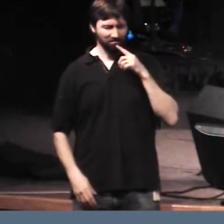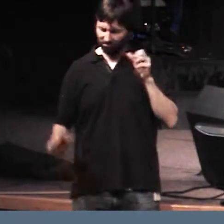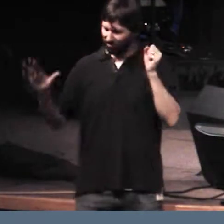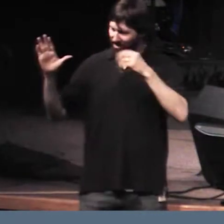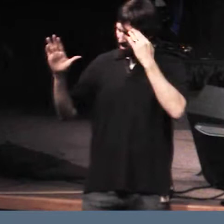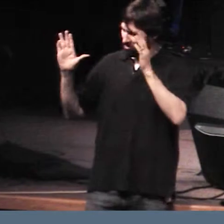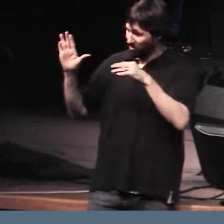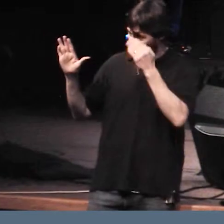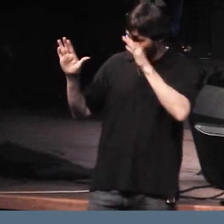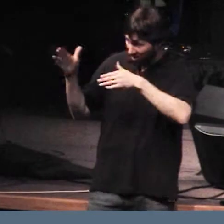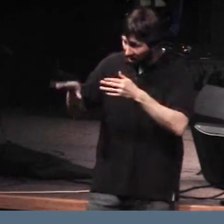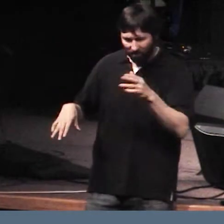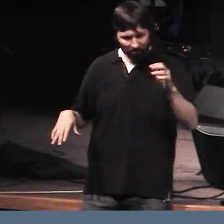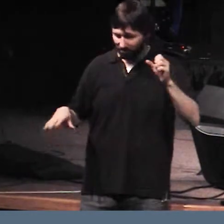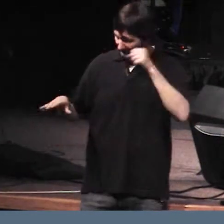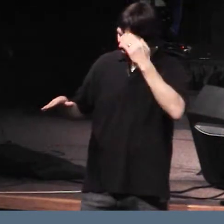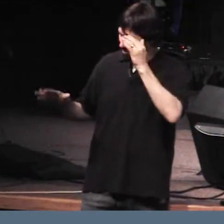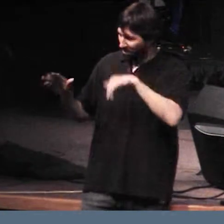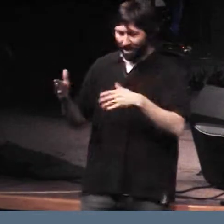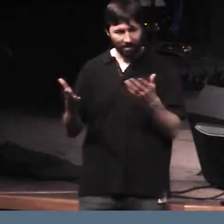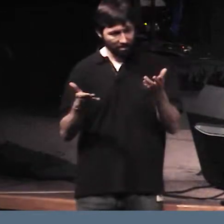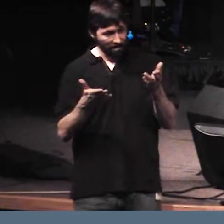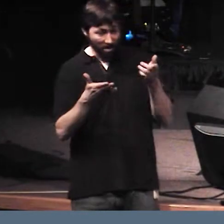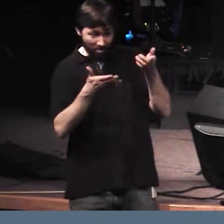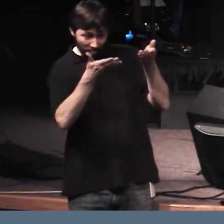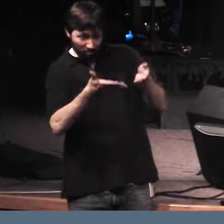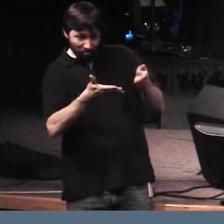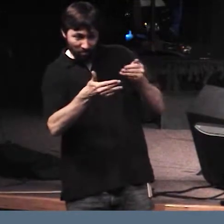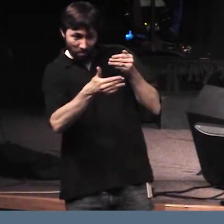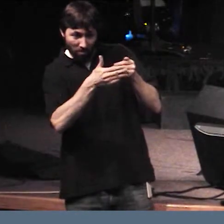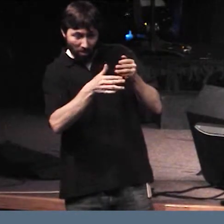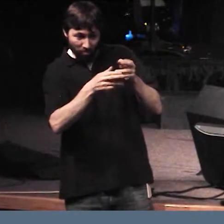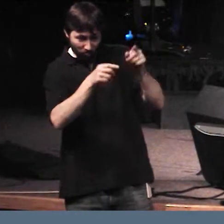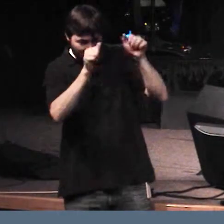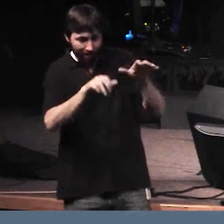well you know he is dead, - yes, I know that well you're the closest in line - you could redeem that field and get those